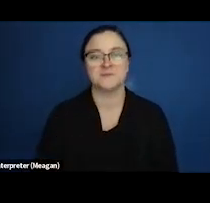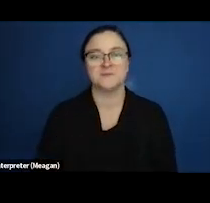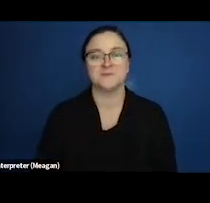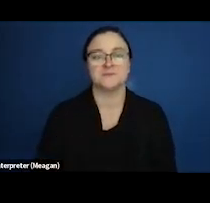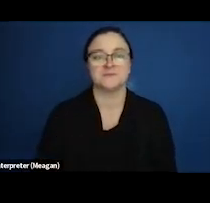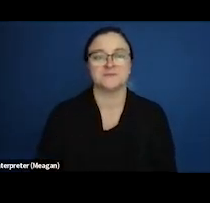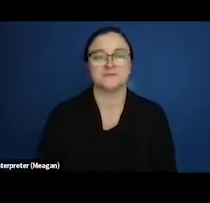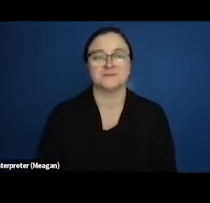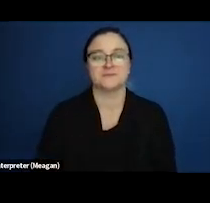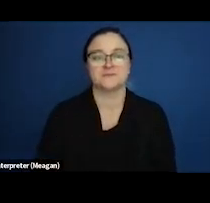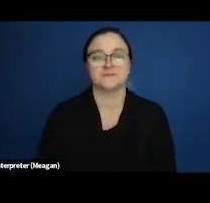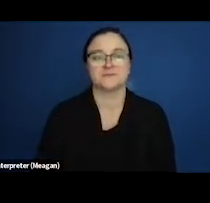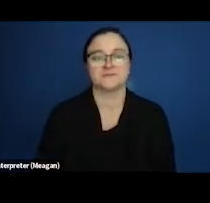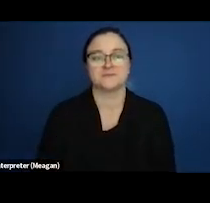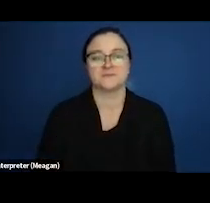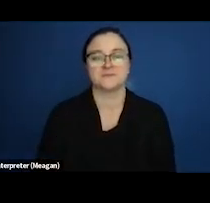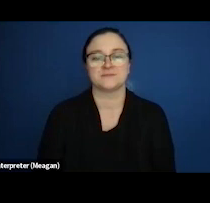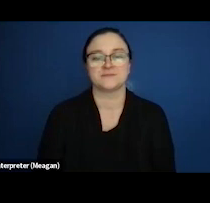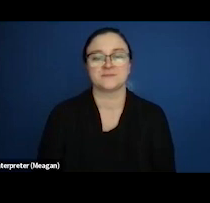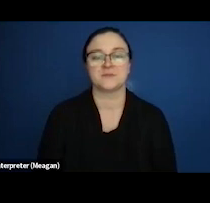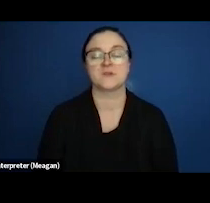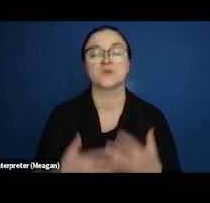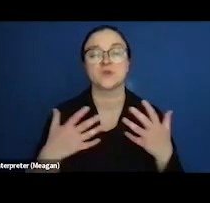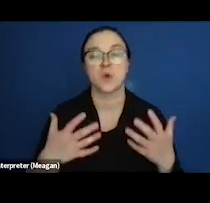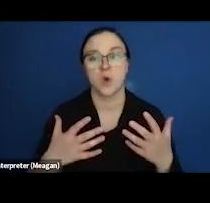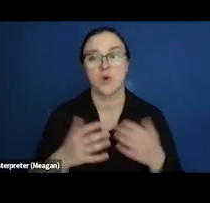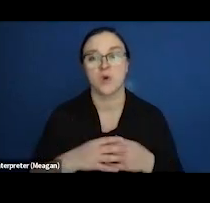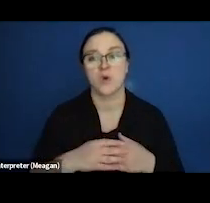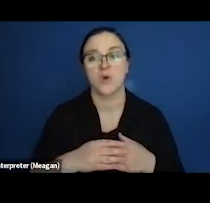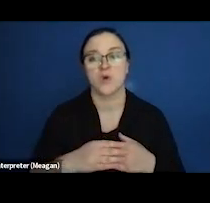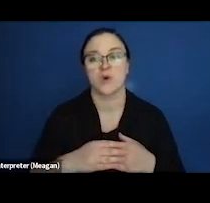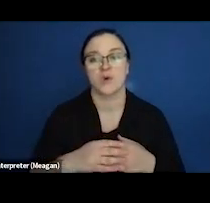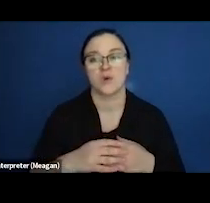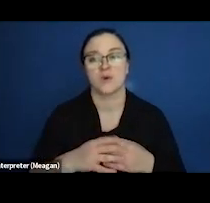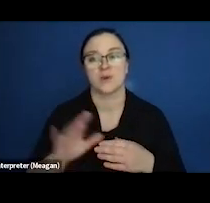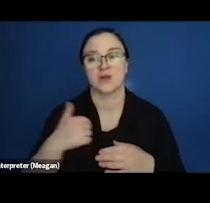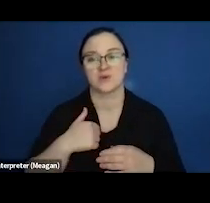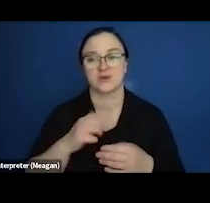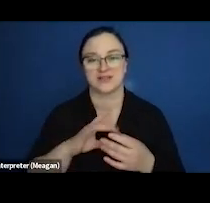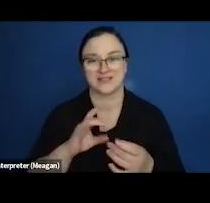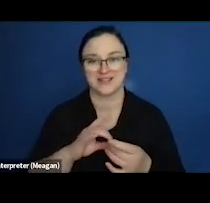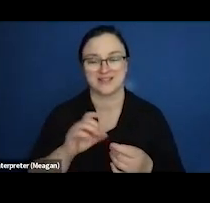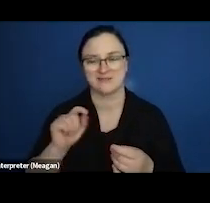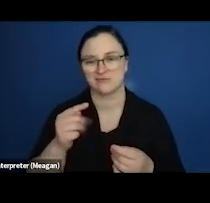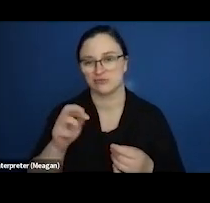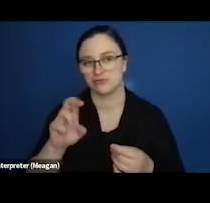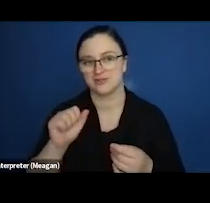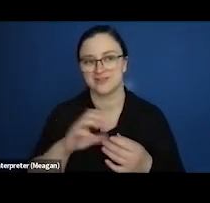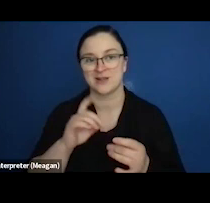Okay. And so when you are, like we said and Theresa lifted up, when you are collecting qualitative data,